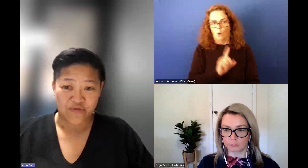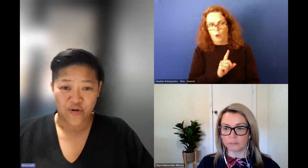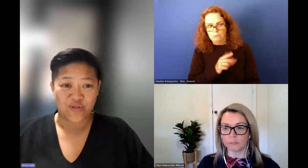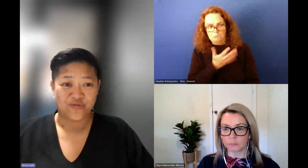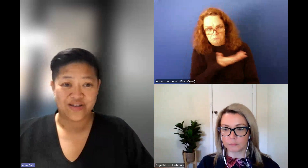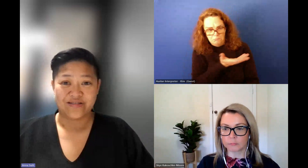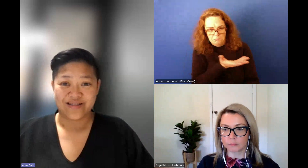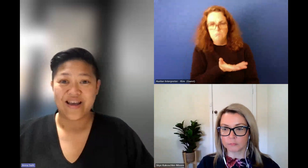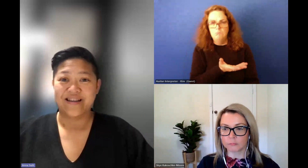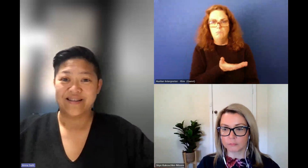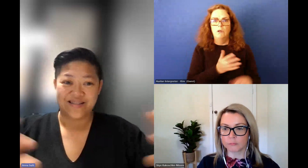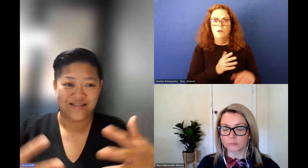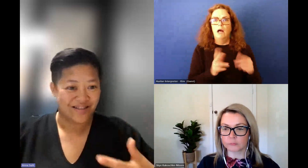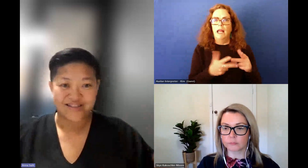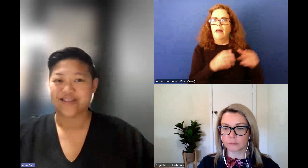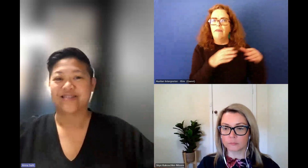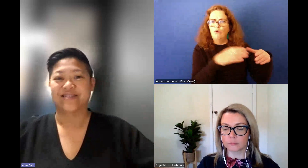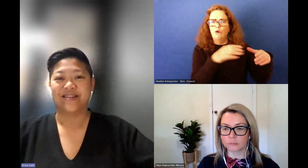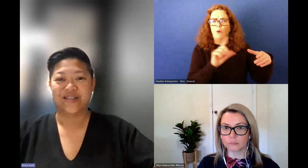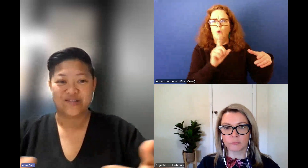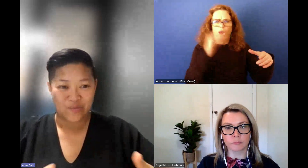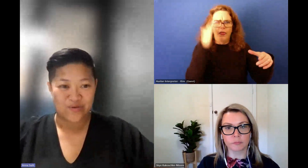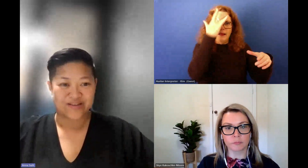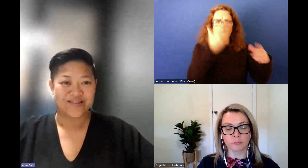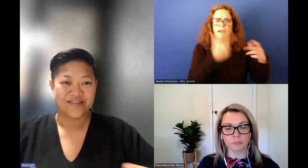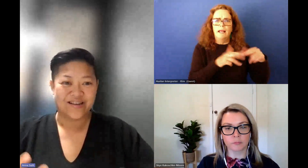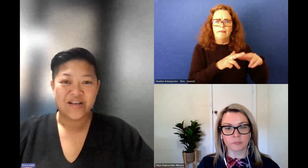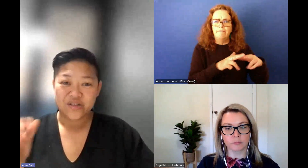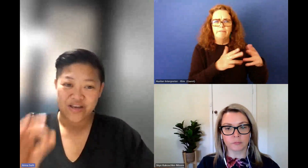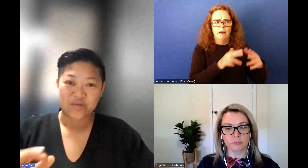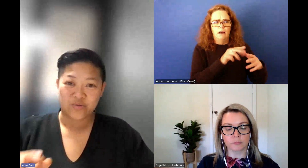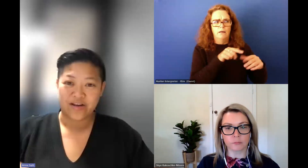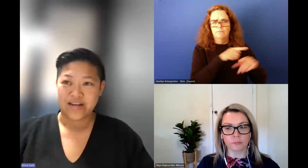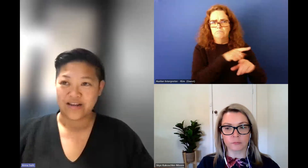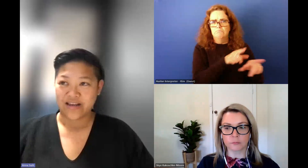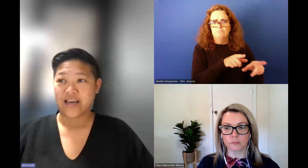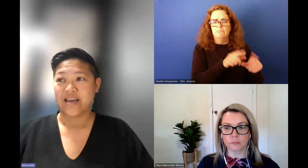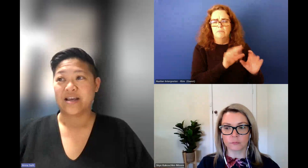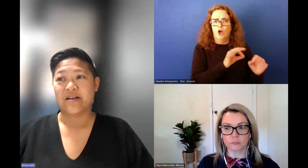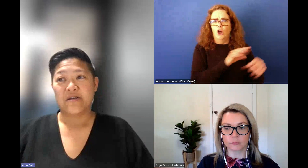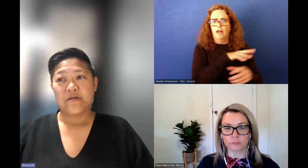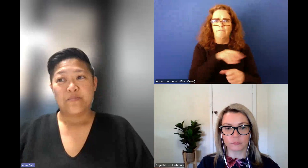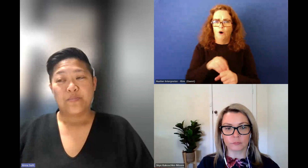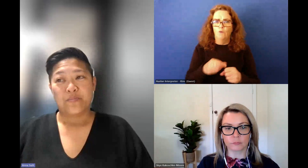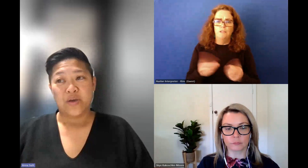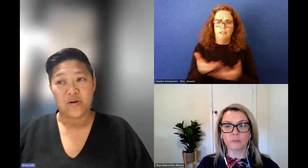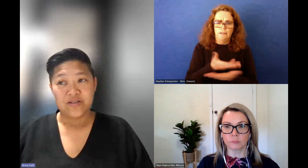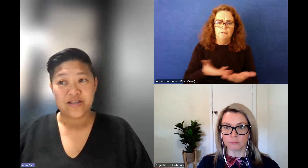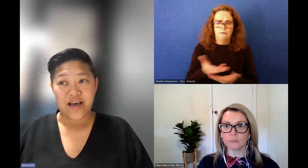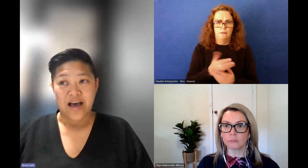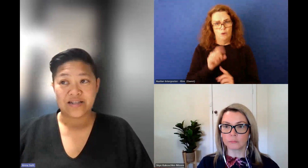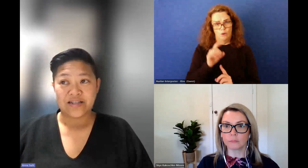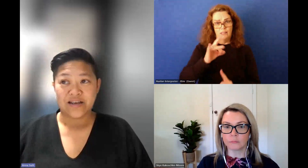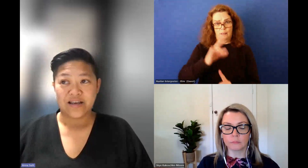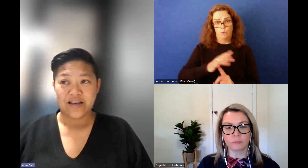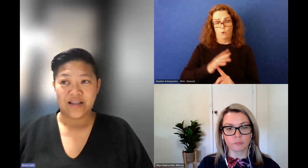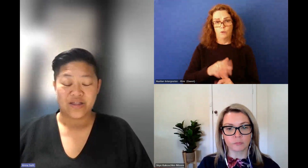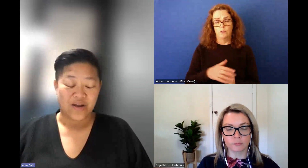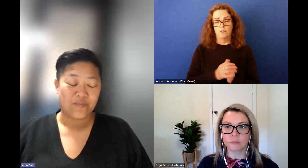is not involved in the discussion and the topics and so that's really key. Beyond that it